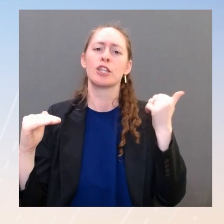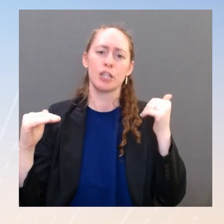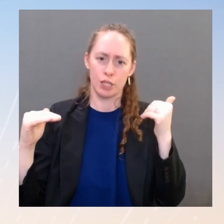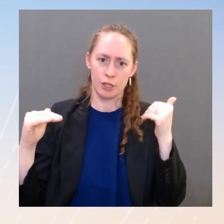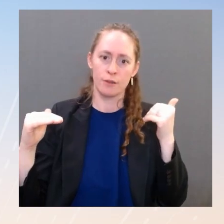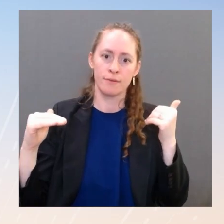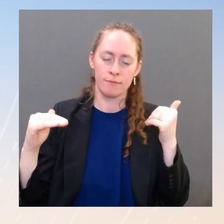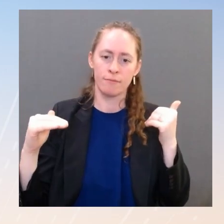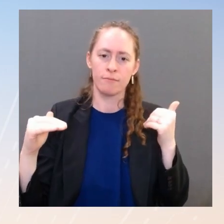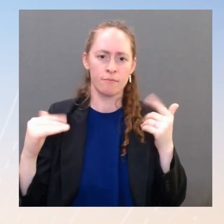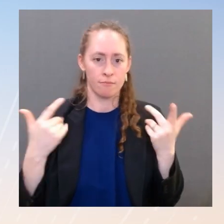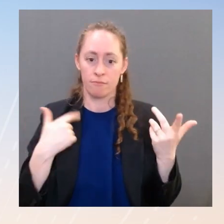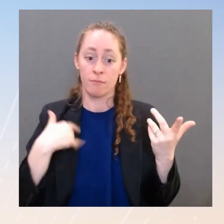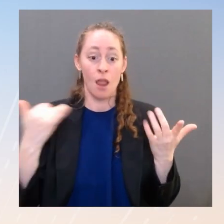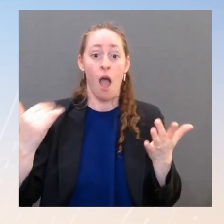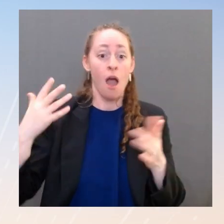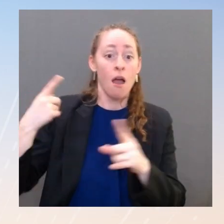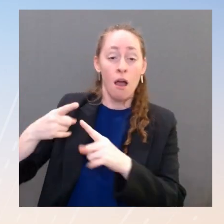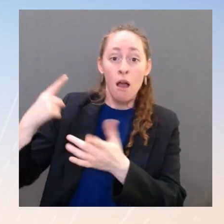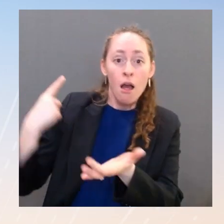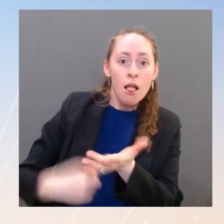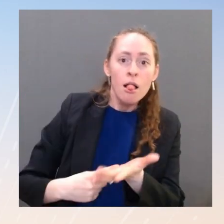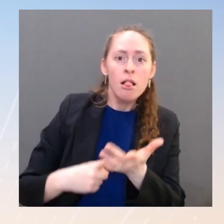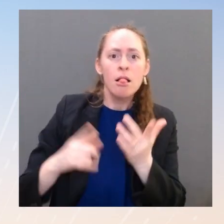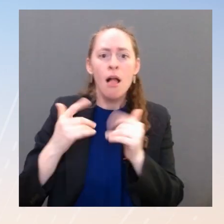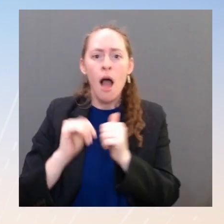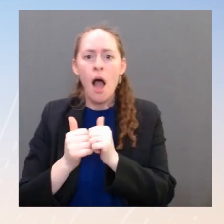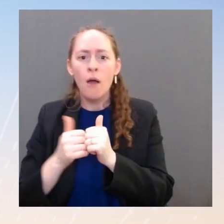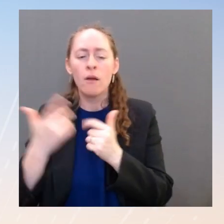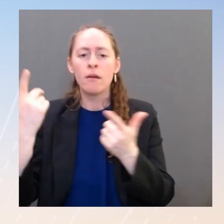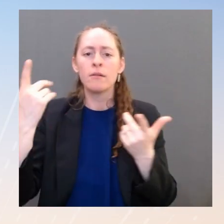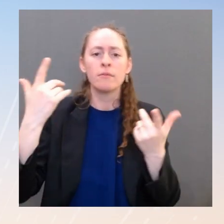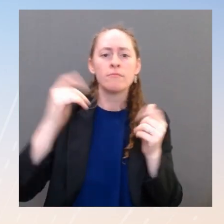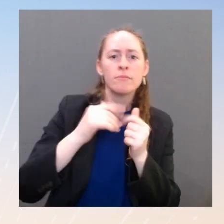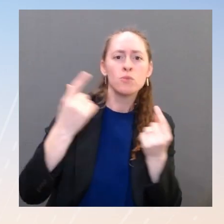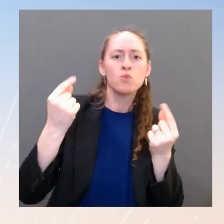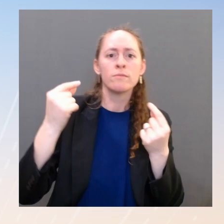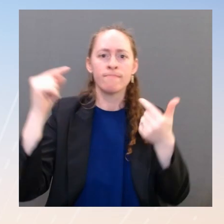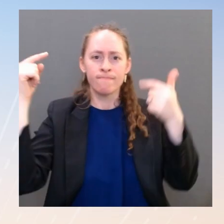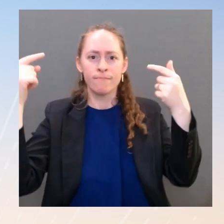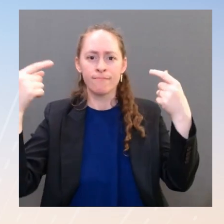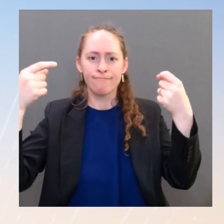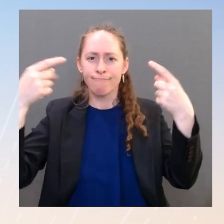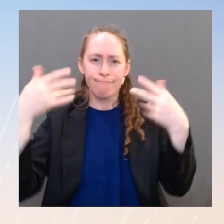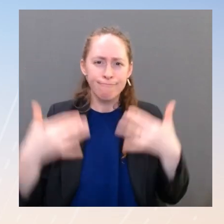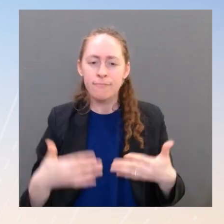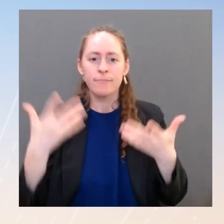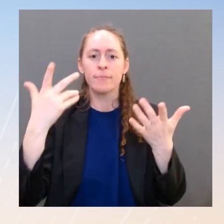I'm not aware of that being -- moving through. I'm happy to see if there's more we can update on that front. The Press: Thanks, Jen. The Press: Sorry, if I could --